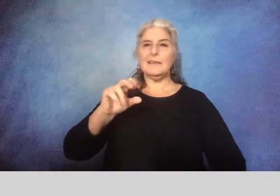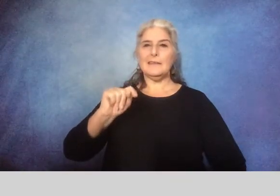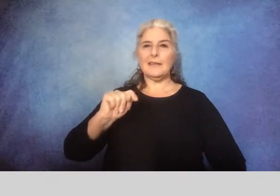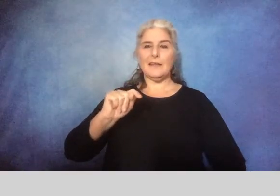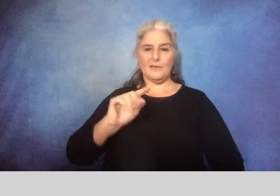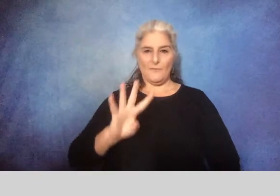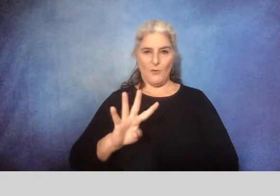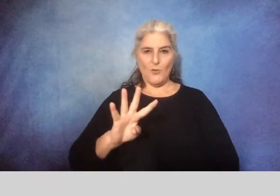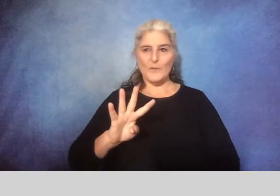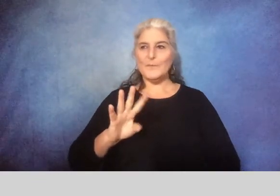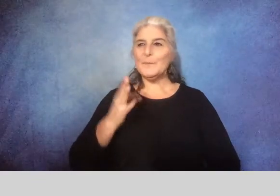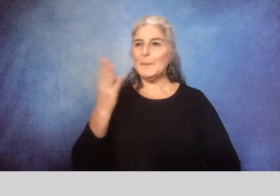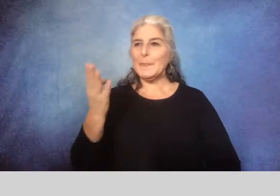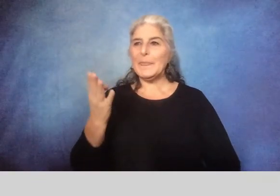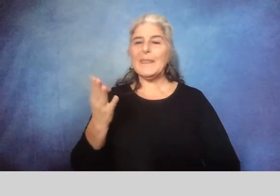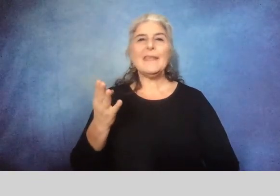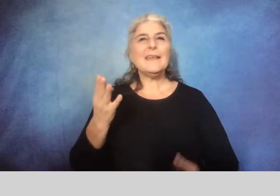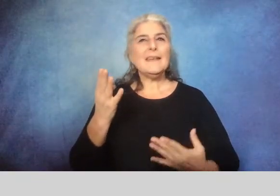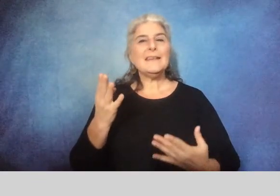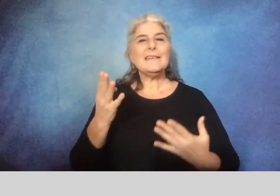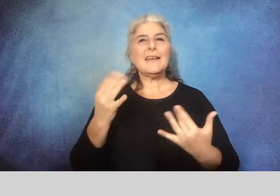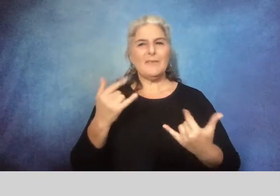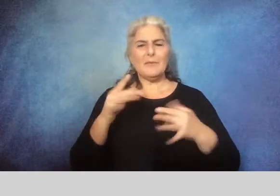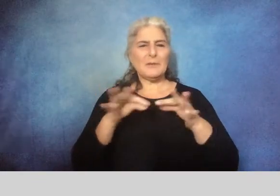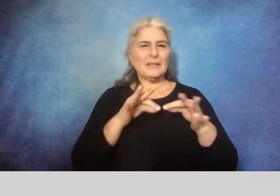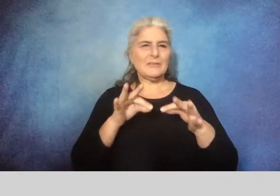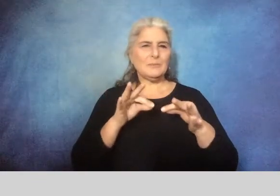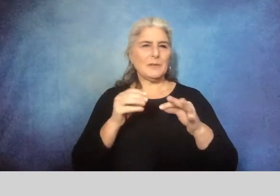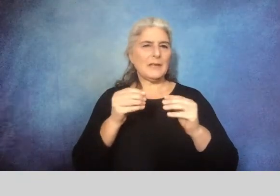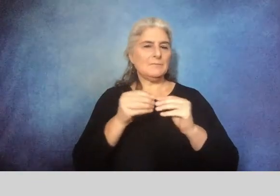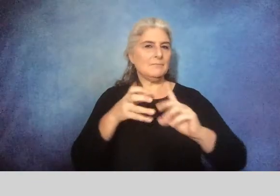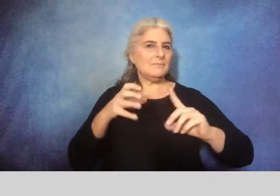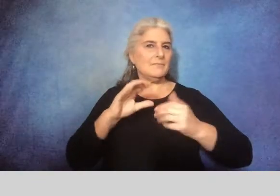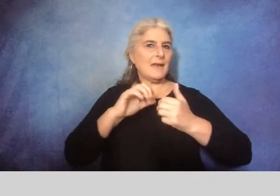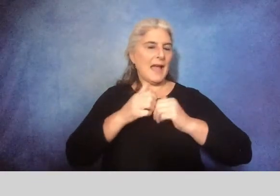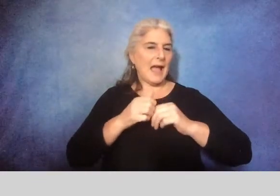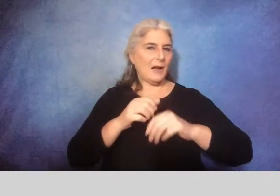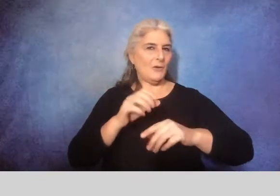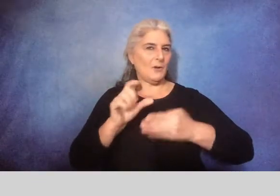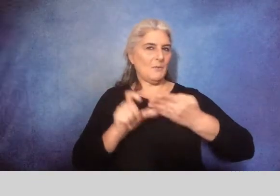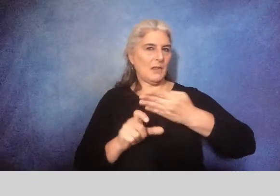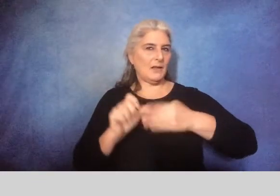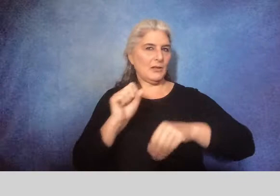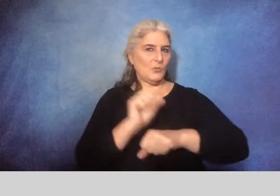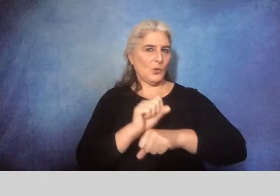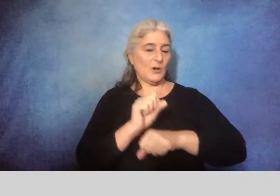Here is a visual presentation of how plugin works. The gray box represents the host program.